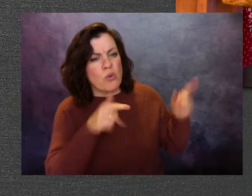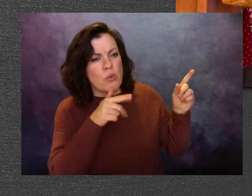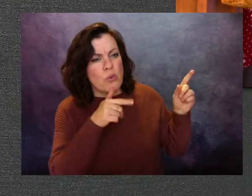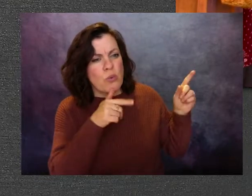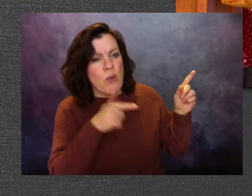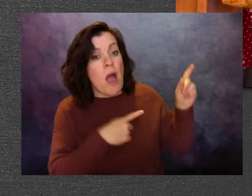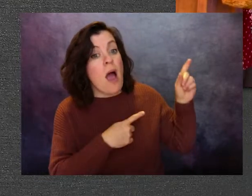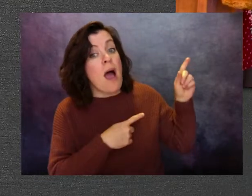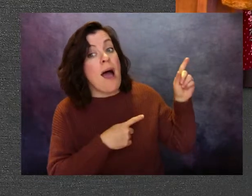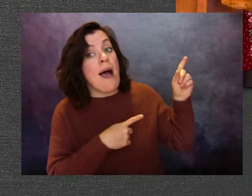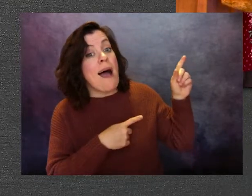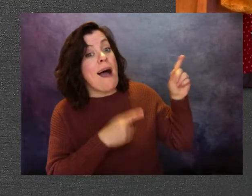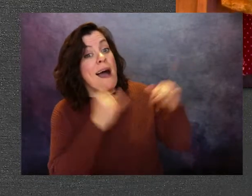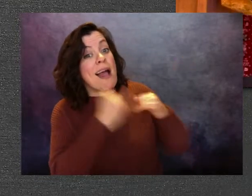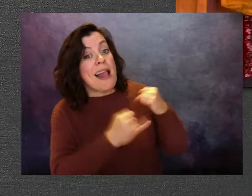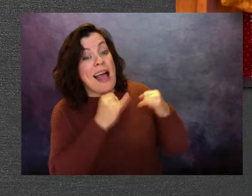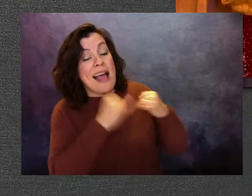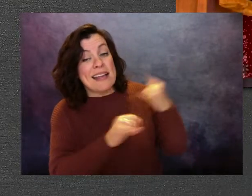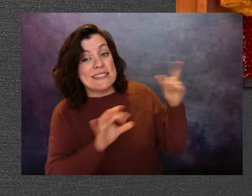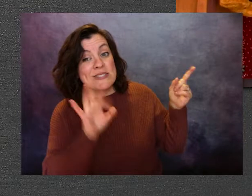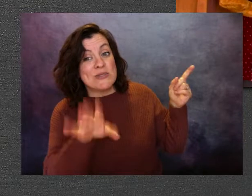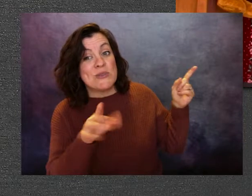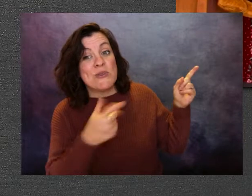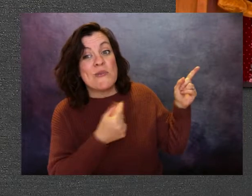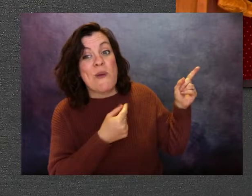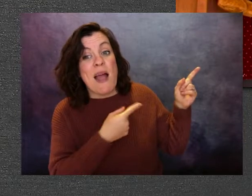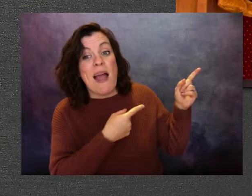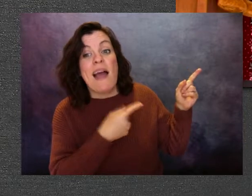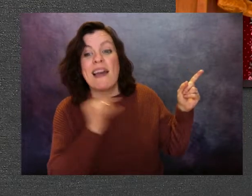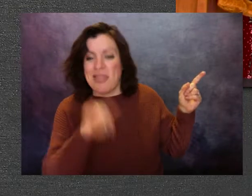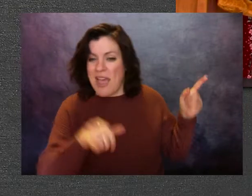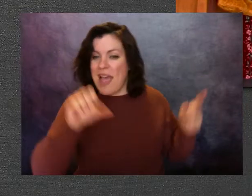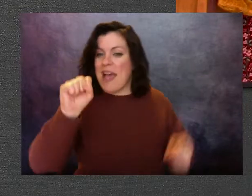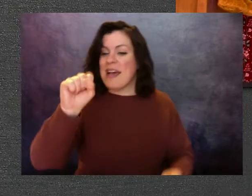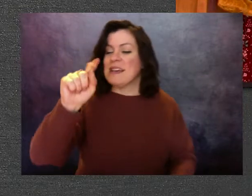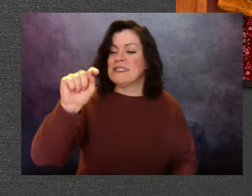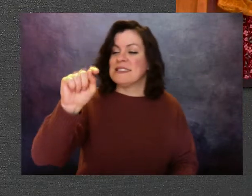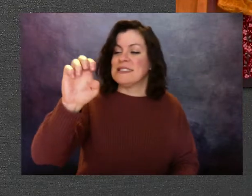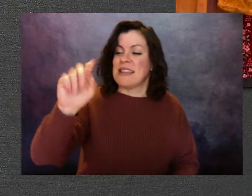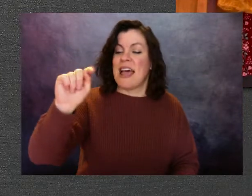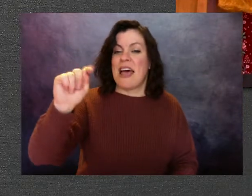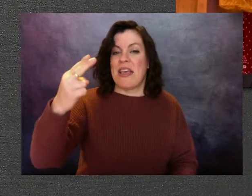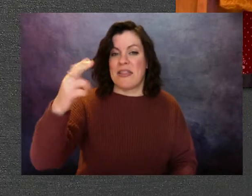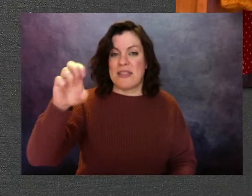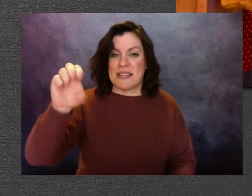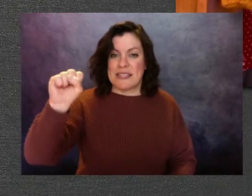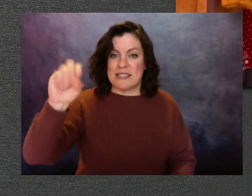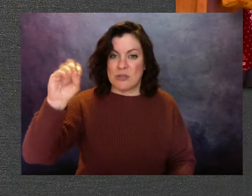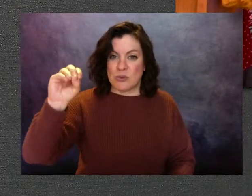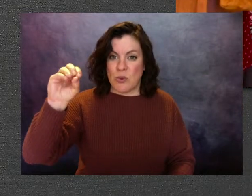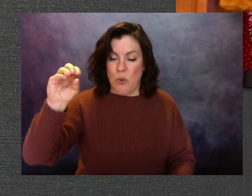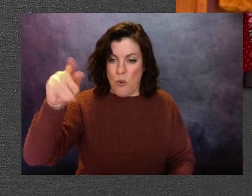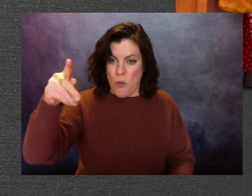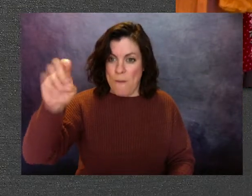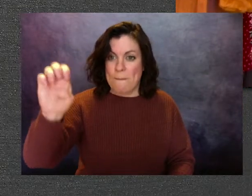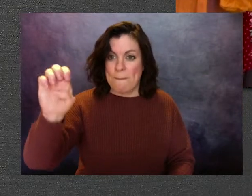Oh, our last clue. That is a stethoscope. Excuse Ms. Bryan or Ms. Chelsea. A stethoscope.